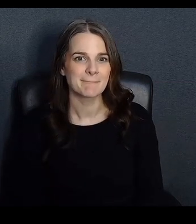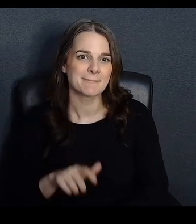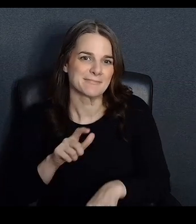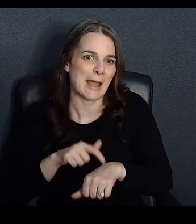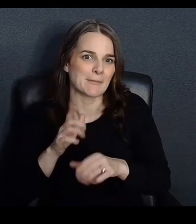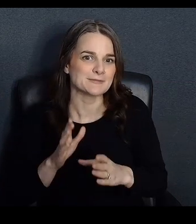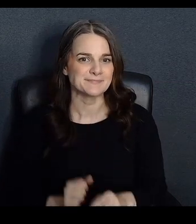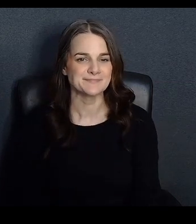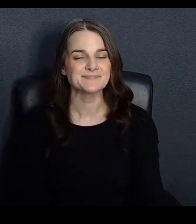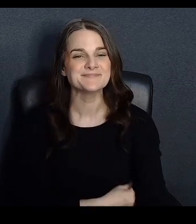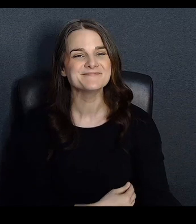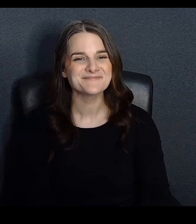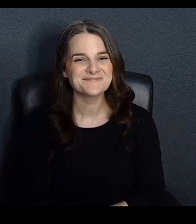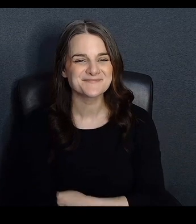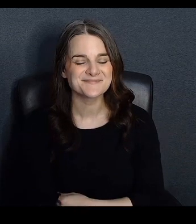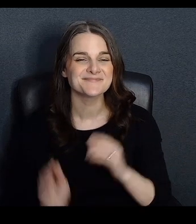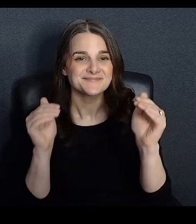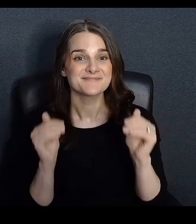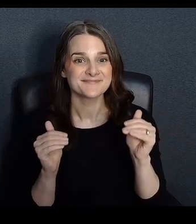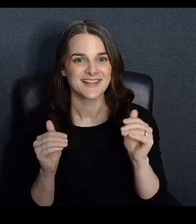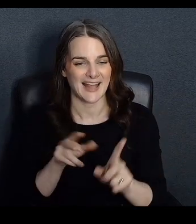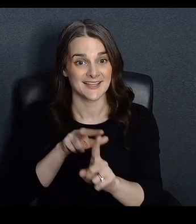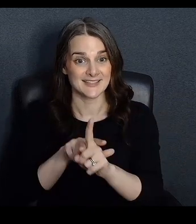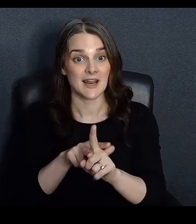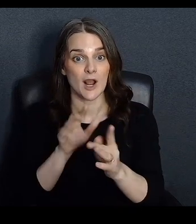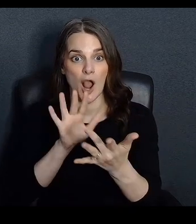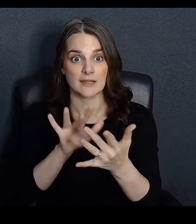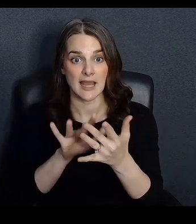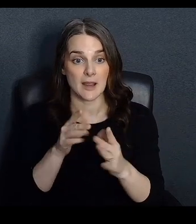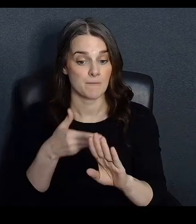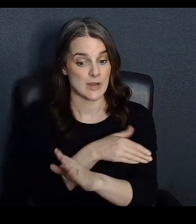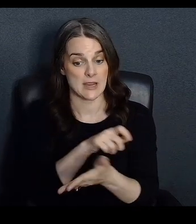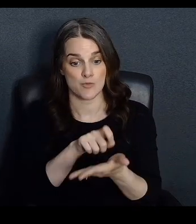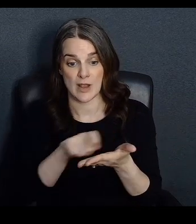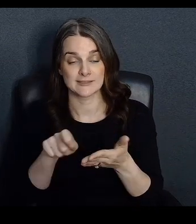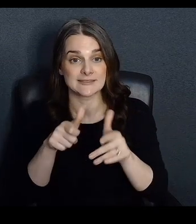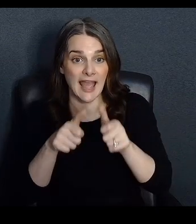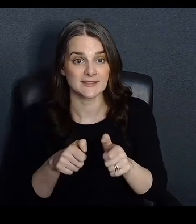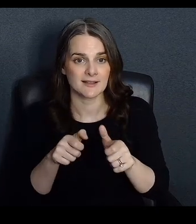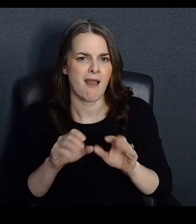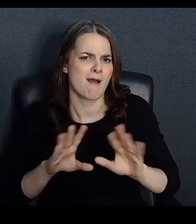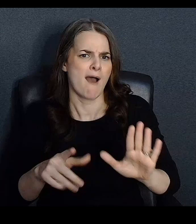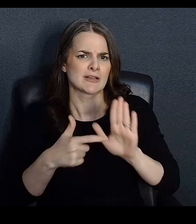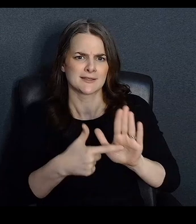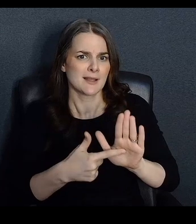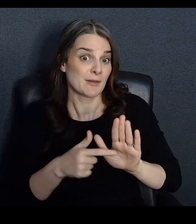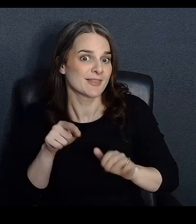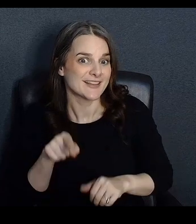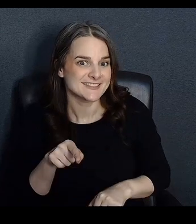Another thing would be calling a designated contact, or sending a pre-written text message. So a really obvious example for this one